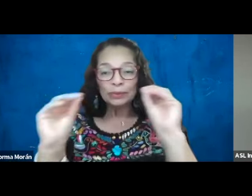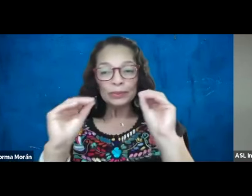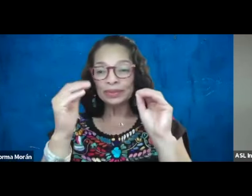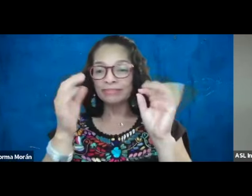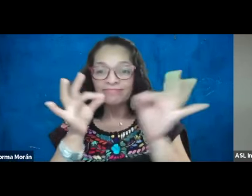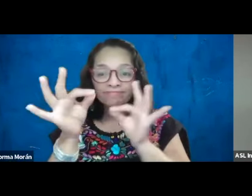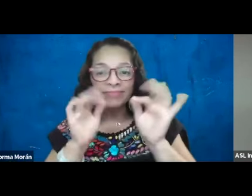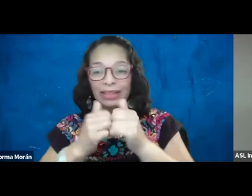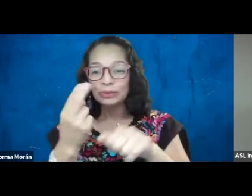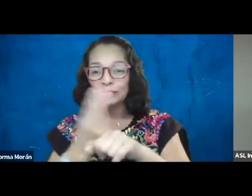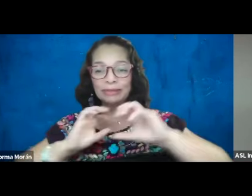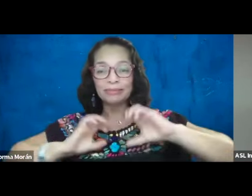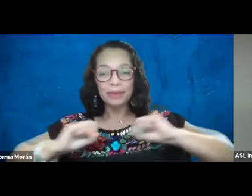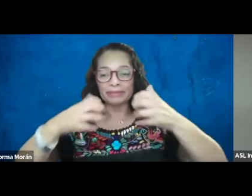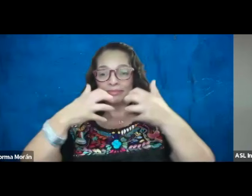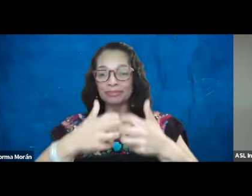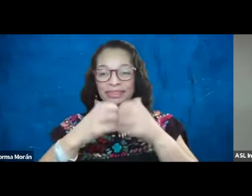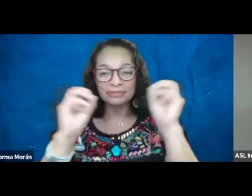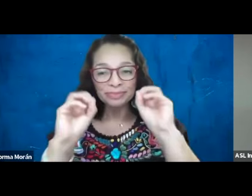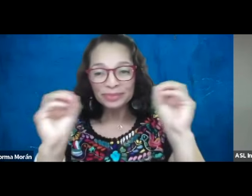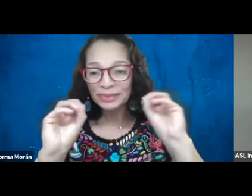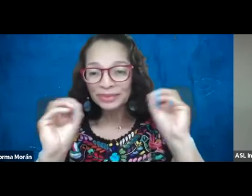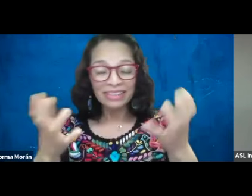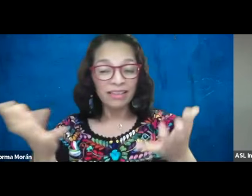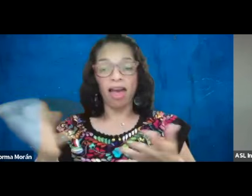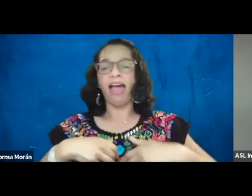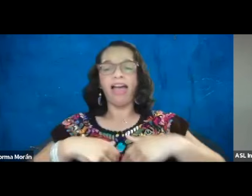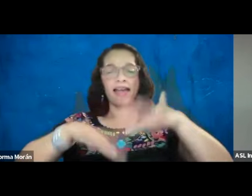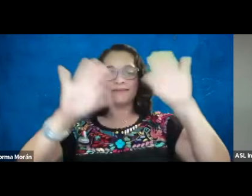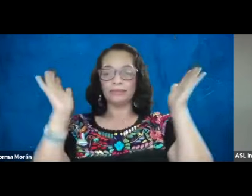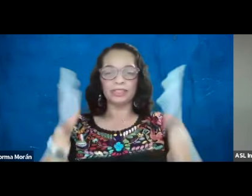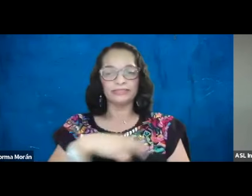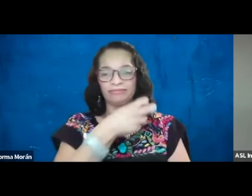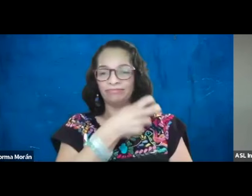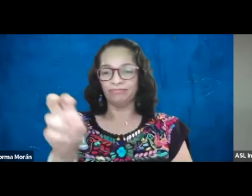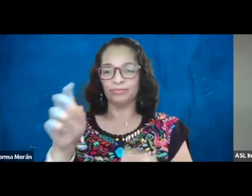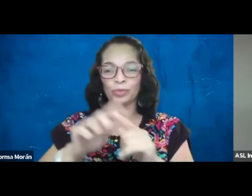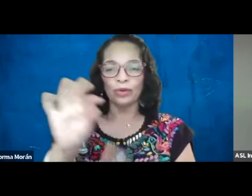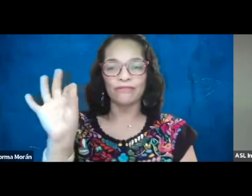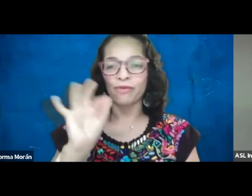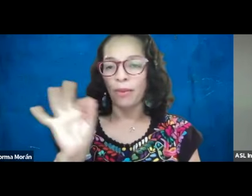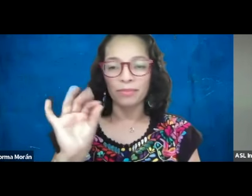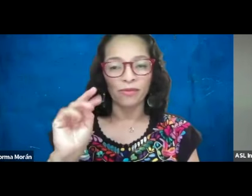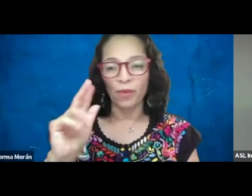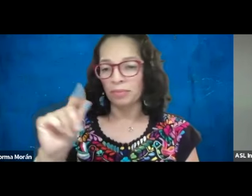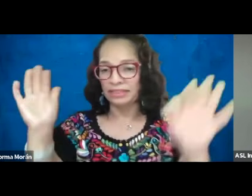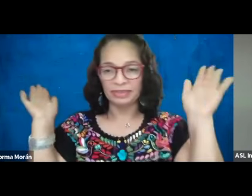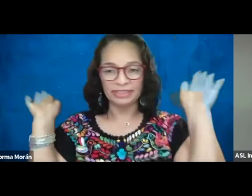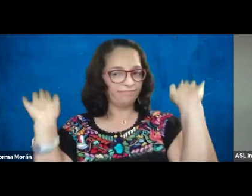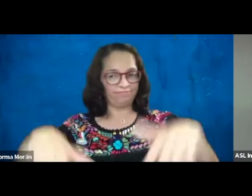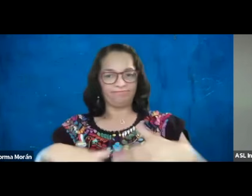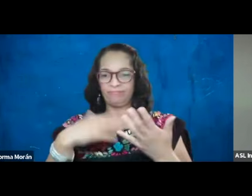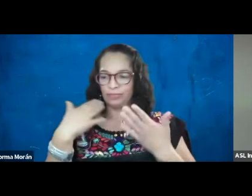able to use a breast p p and I had no explanation of how to use a breast p p. I ended up giving up and switching to formula.